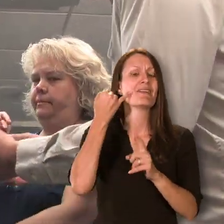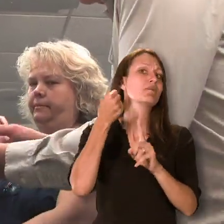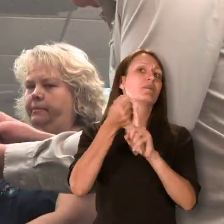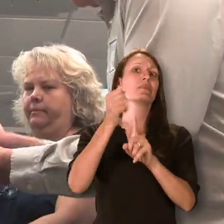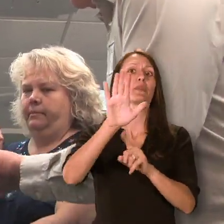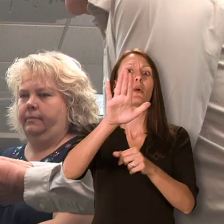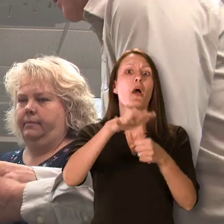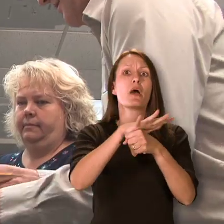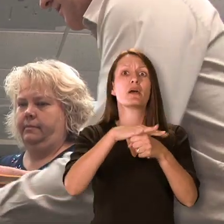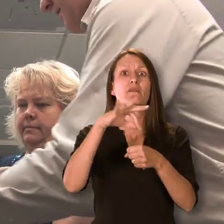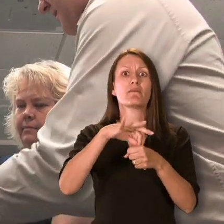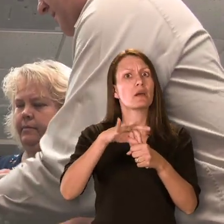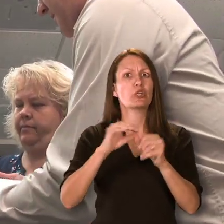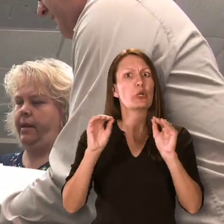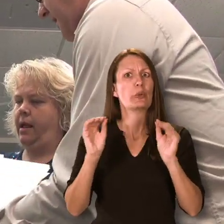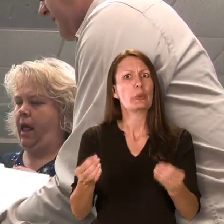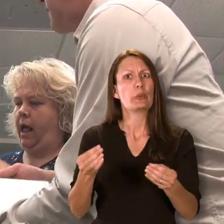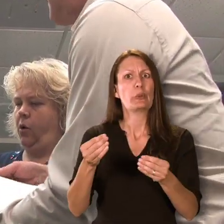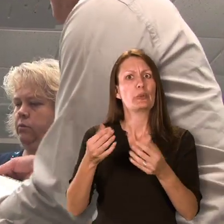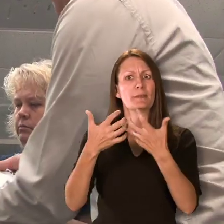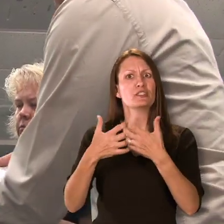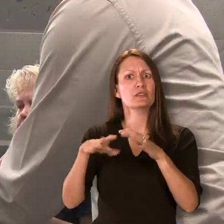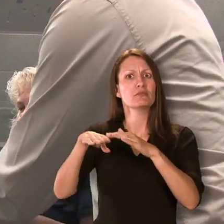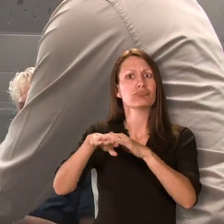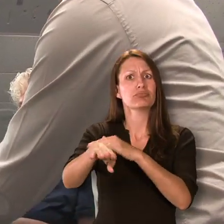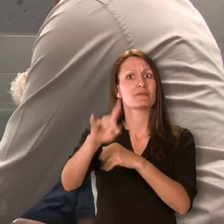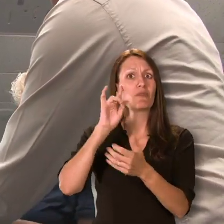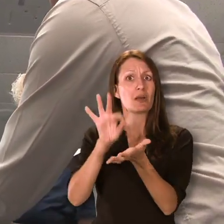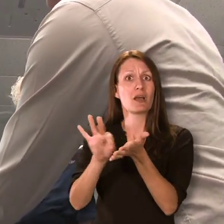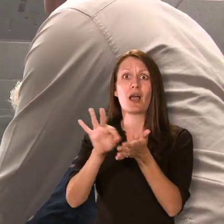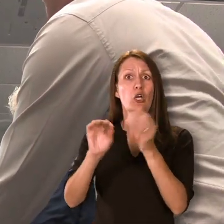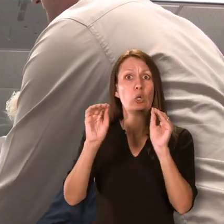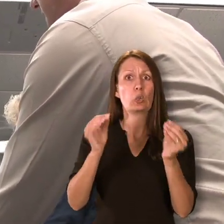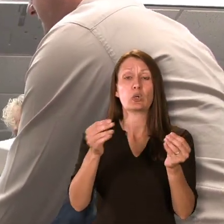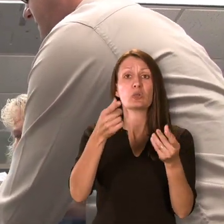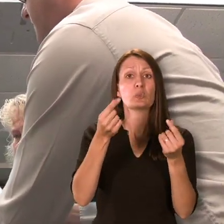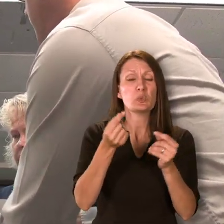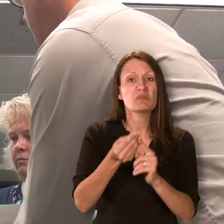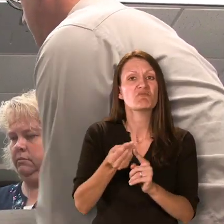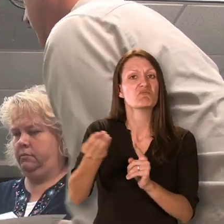into the counting machine. If your polling place doesn't have a ballot counting machine,